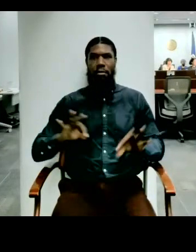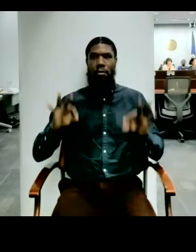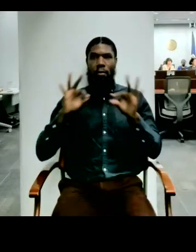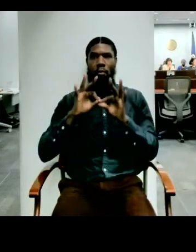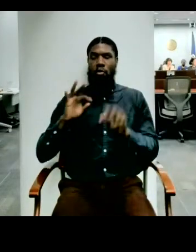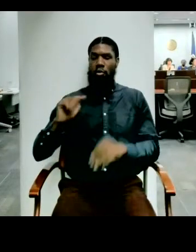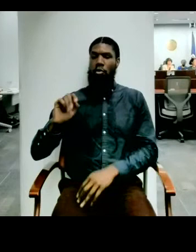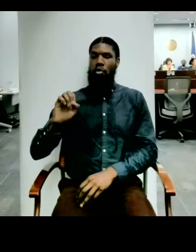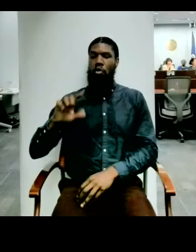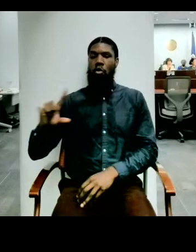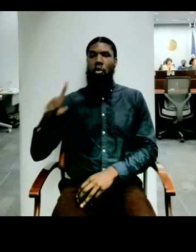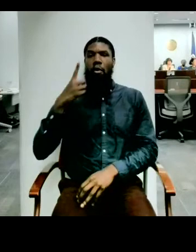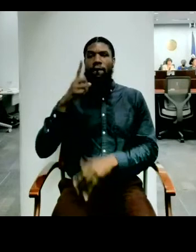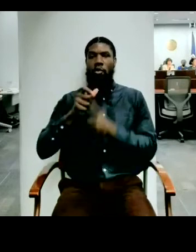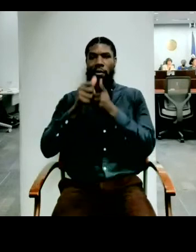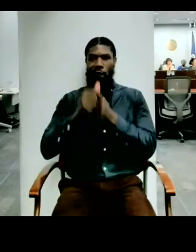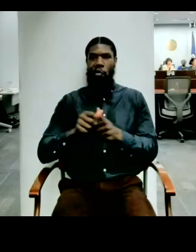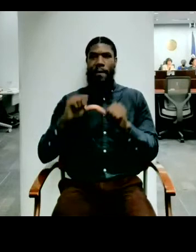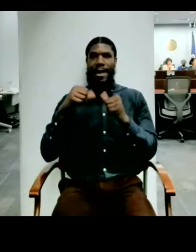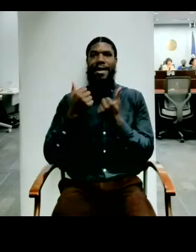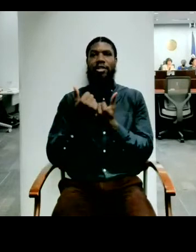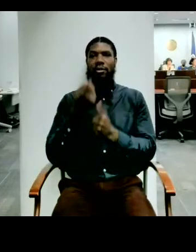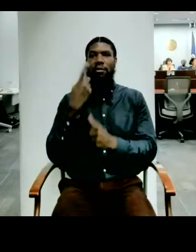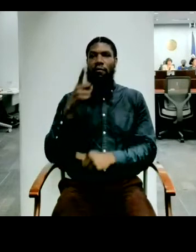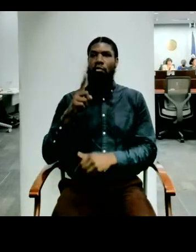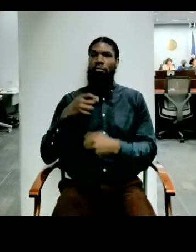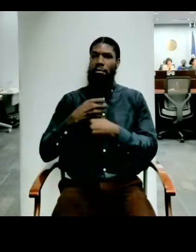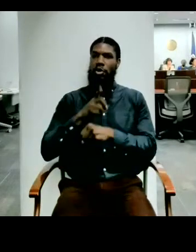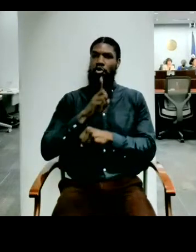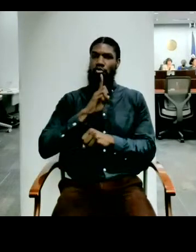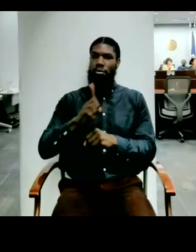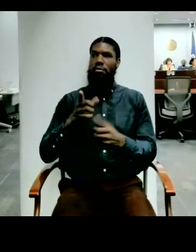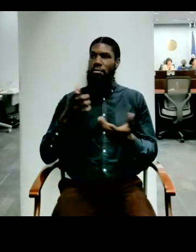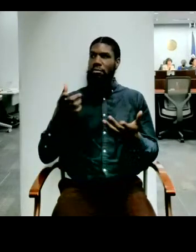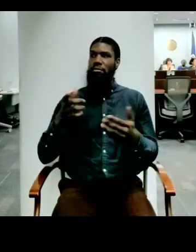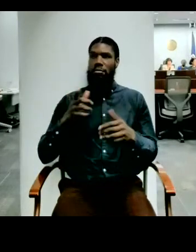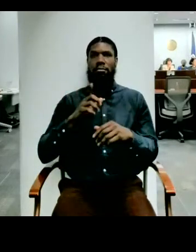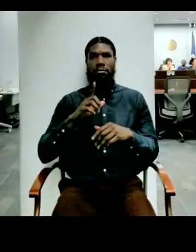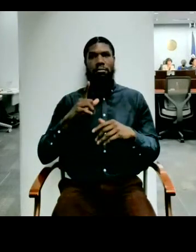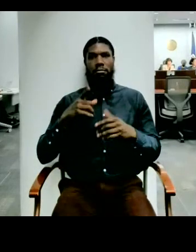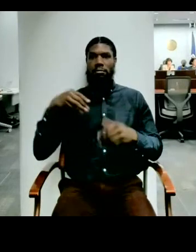for an enforcement agency in order to make the promises of our pay discrimination laws real.